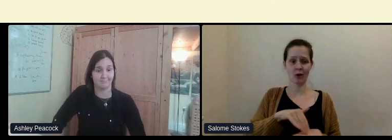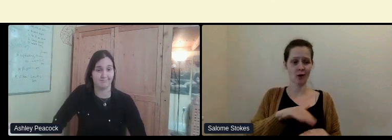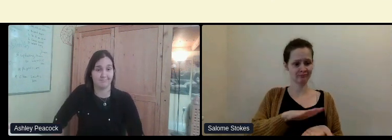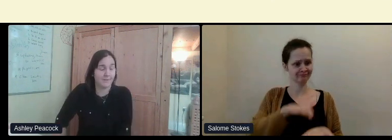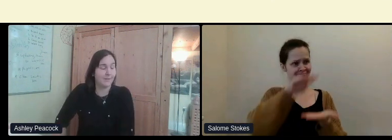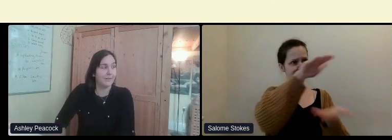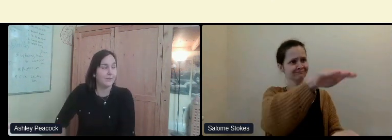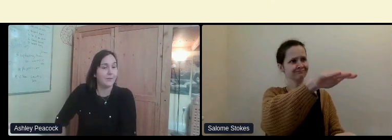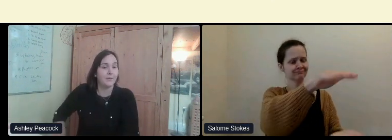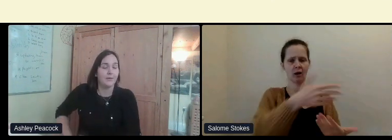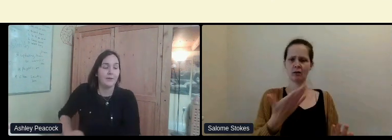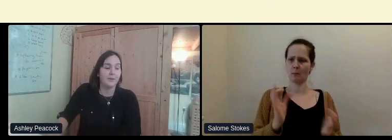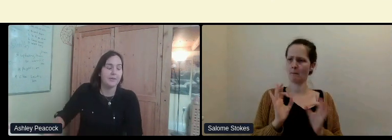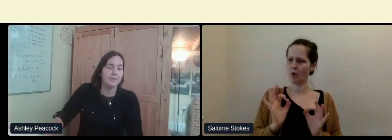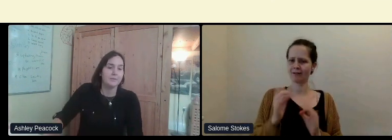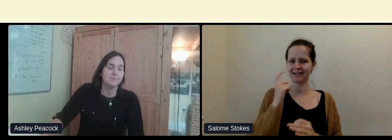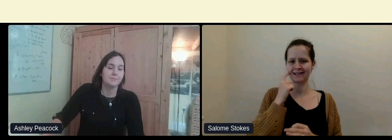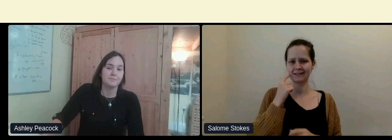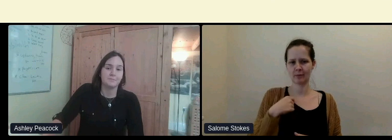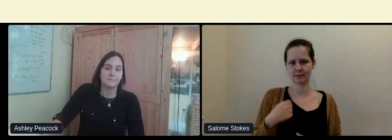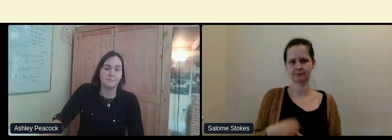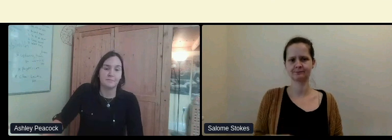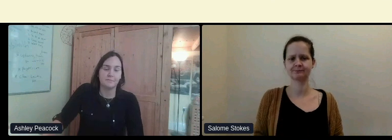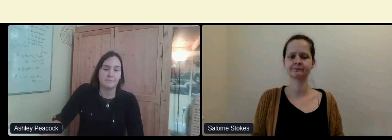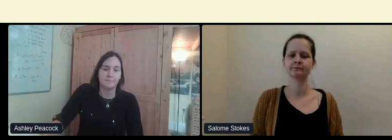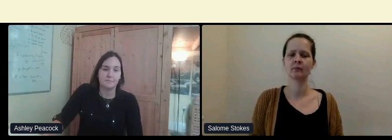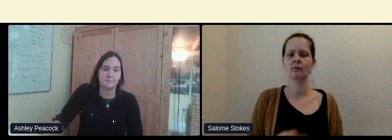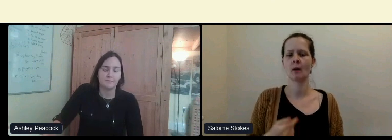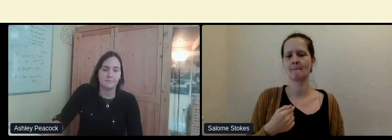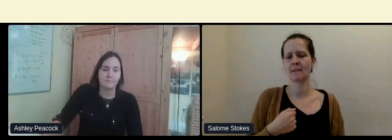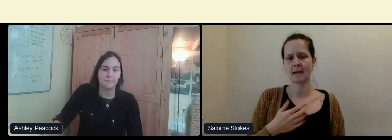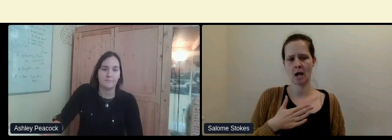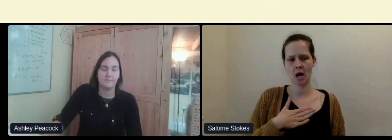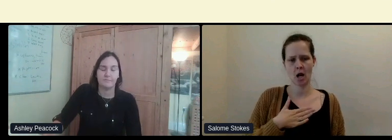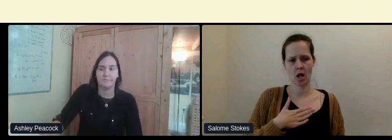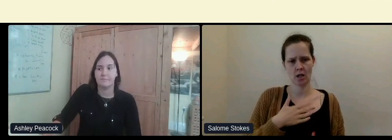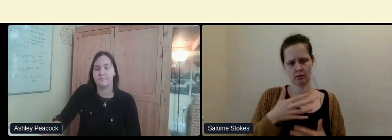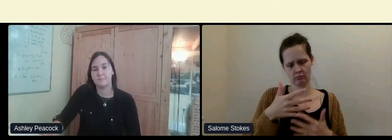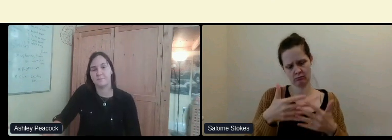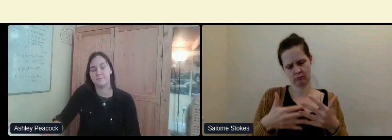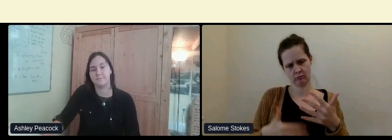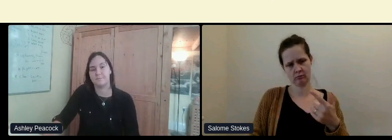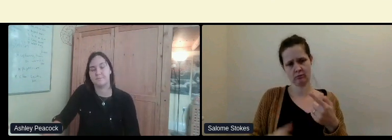So the couple of tips that I really like out of this list. My noise cancelling headphones.